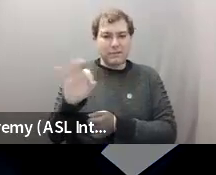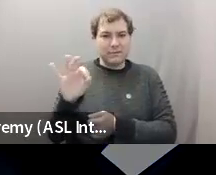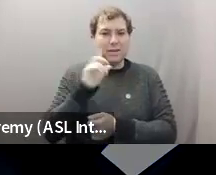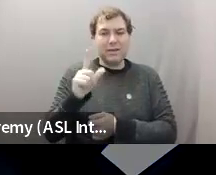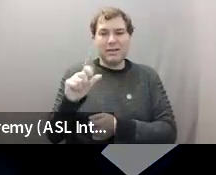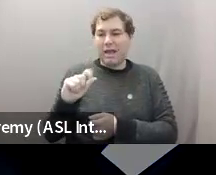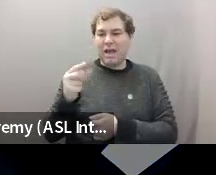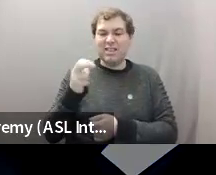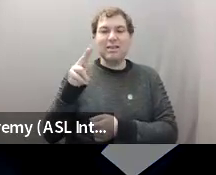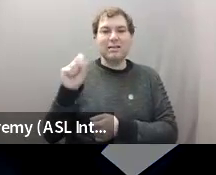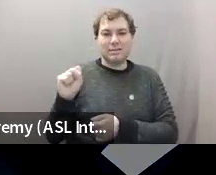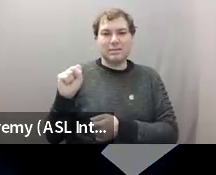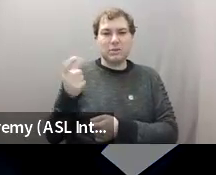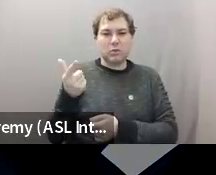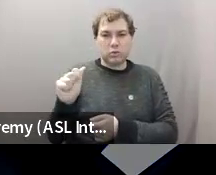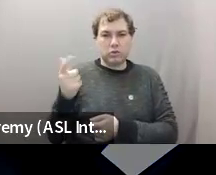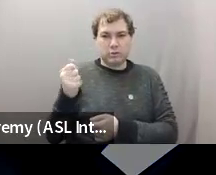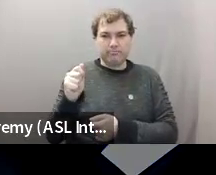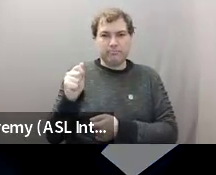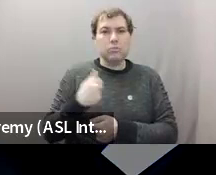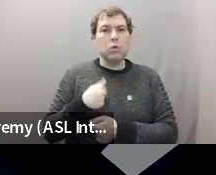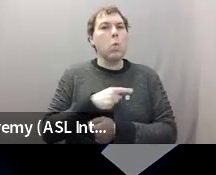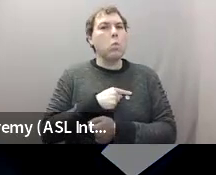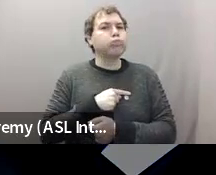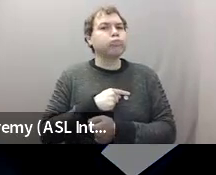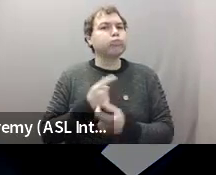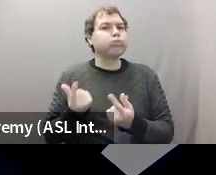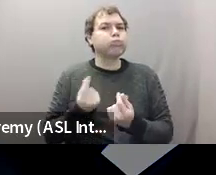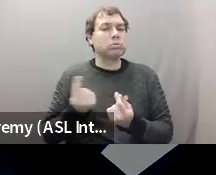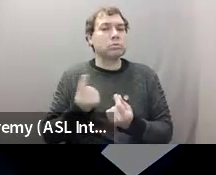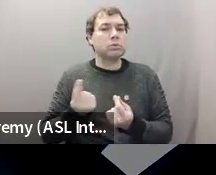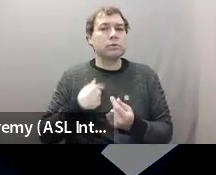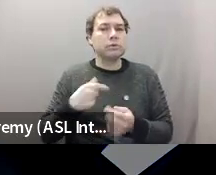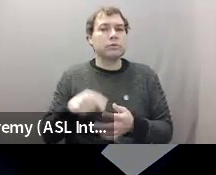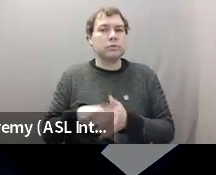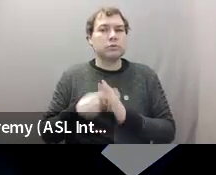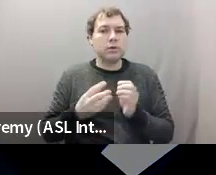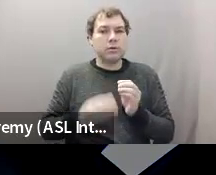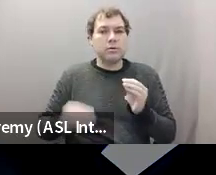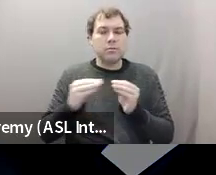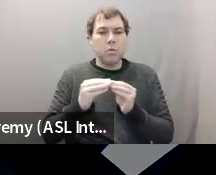garrick scott: and what we do. We've started more garrick scott: peer-to-peer groups